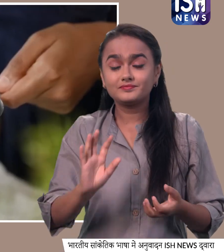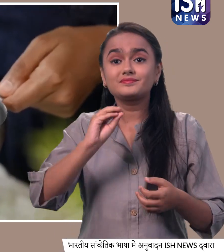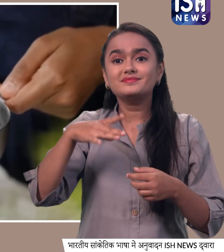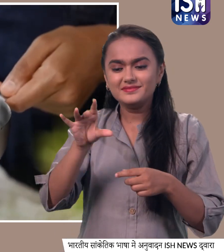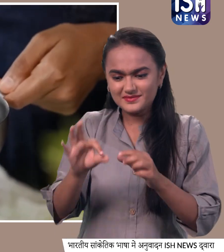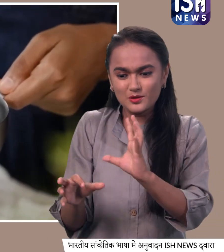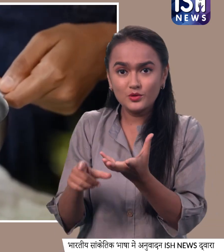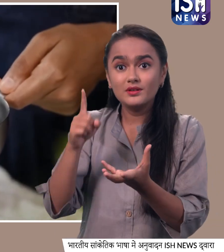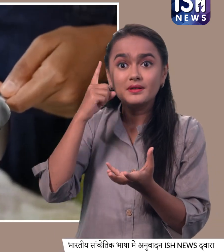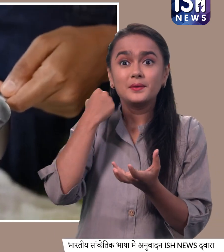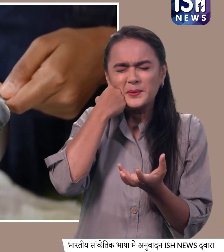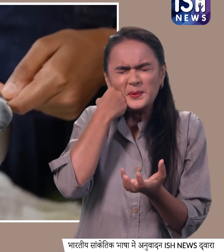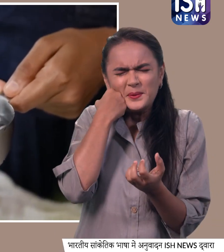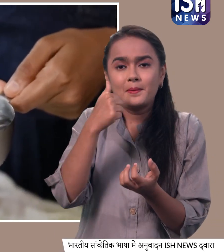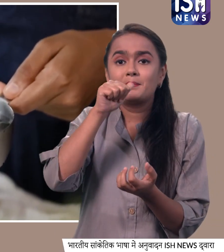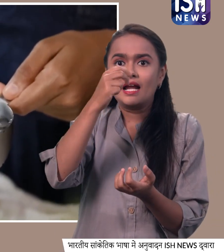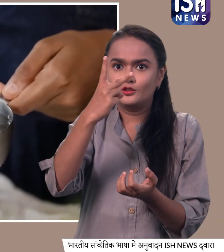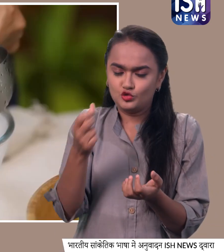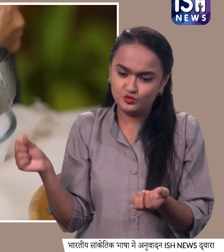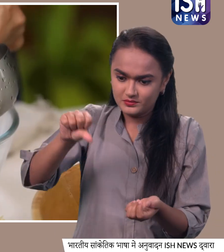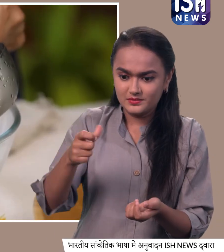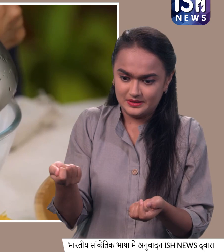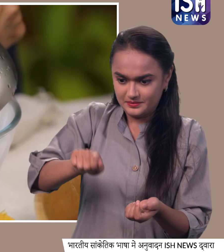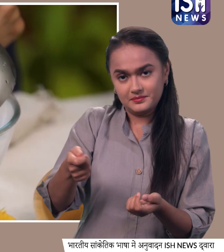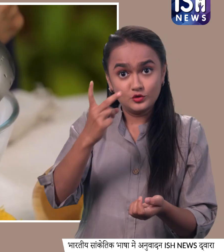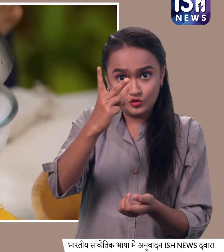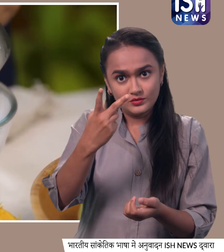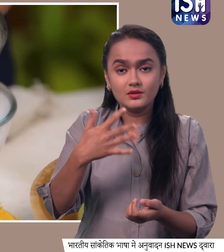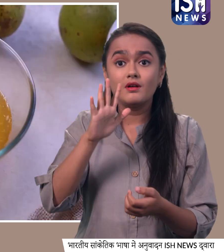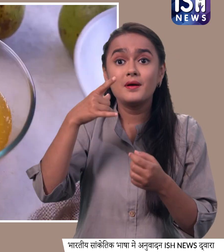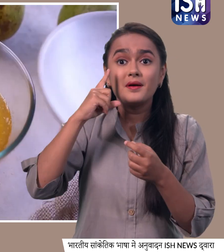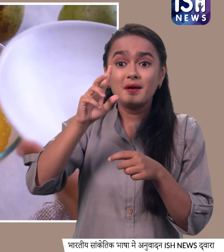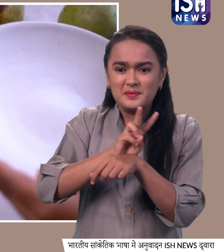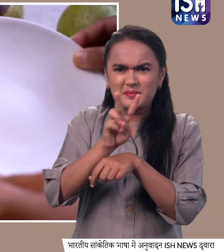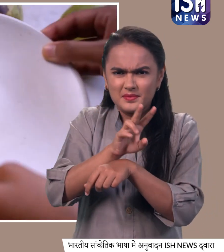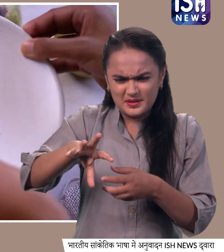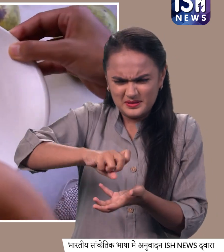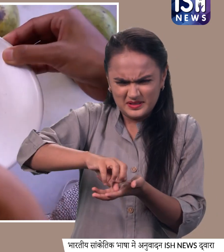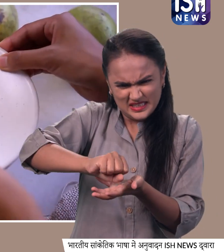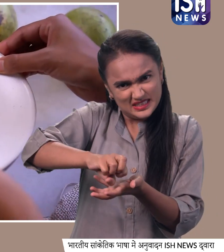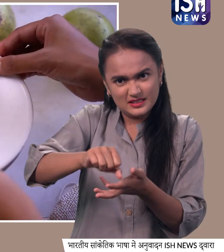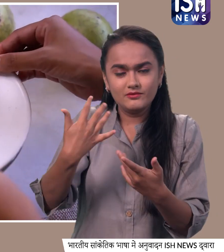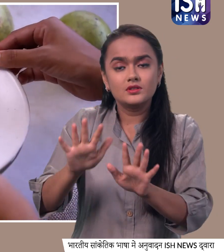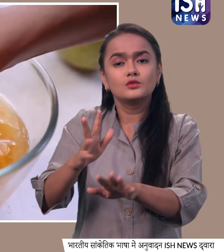Now add 2 cups of cold water to the same bowl Mix it and allow the bael fruit to soak in it for around 2 hours